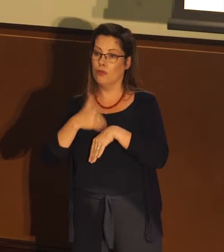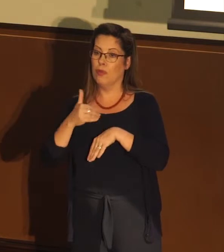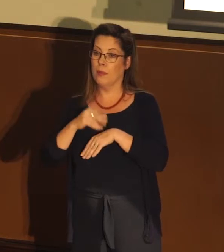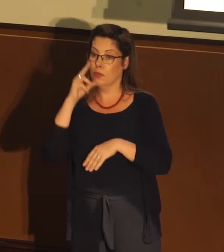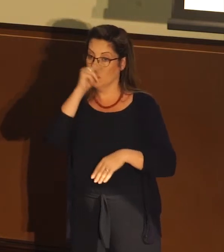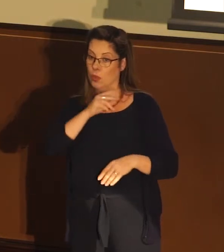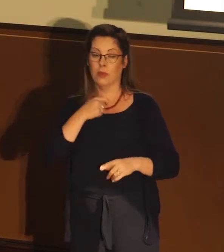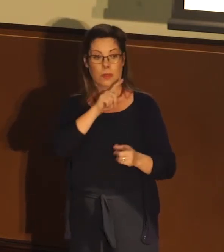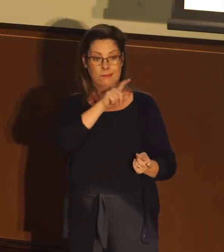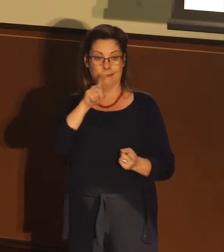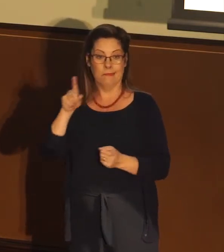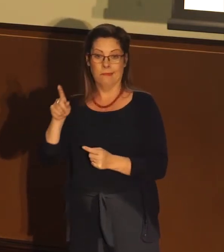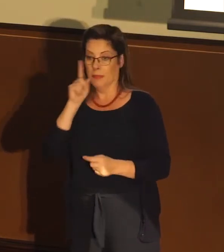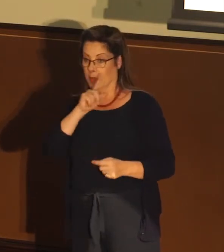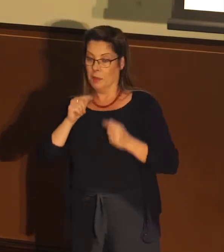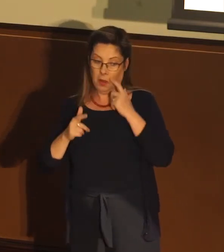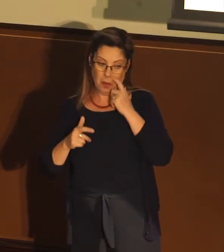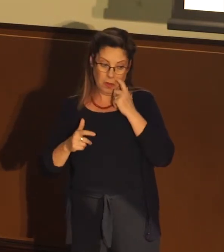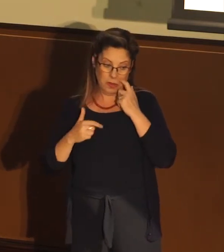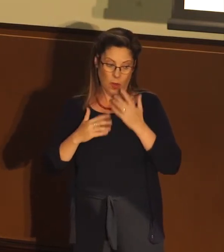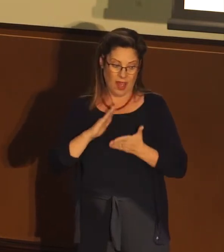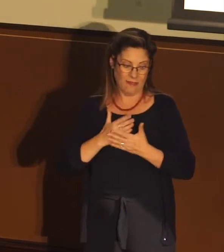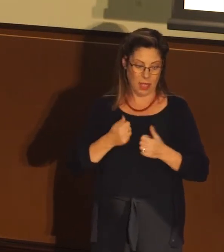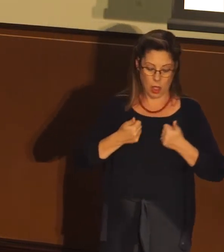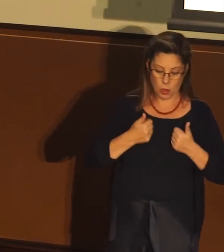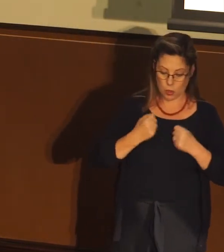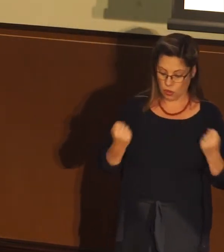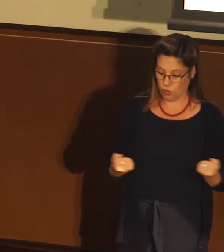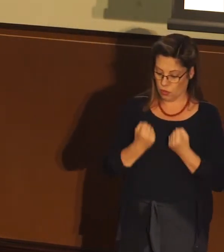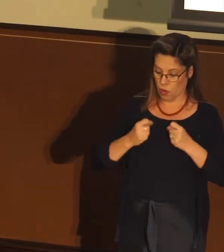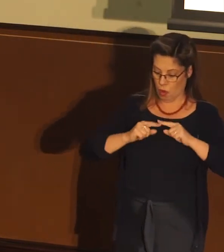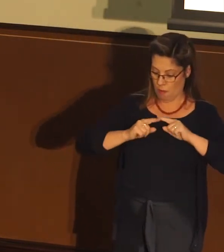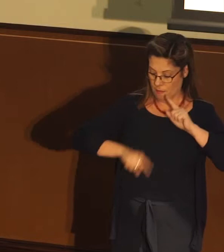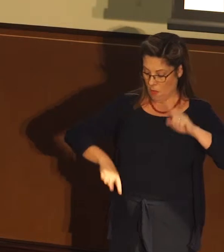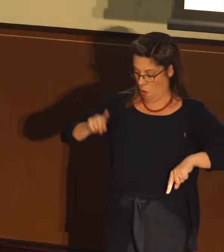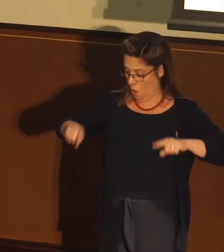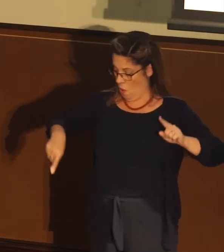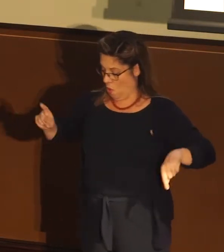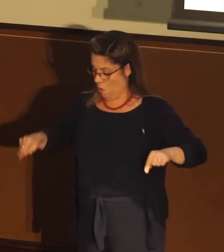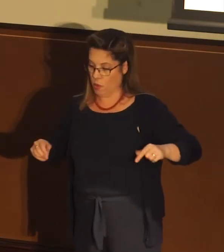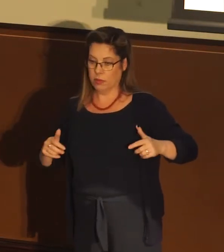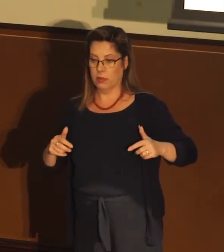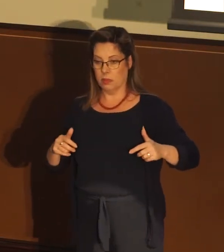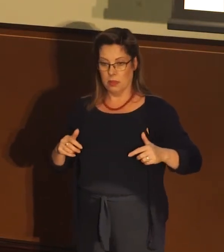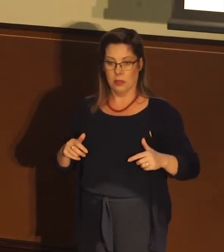So, we're having a good broad expanse of implementing some things that helps us meet